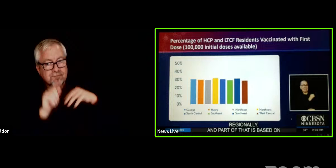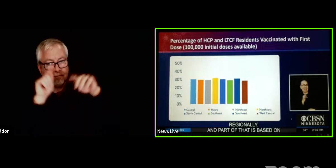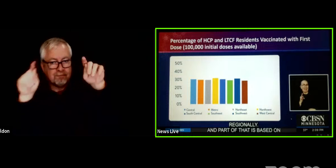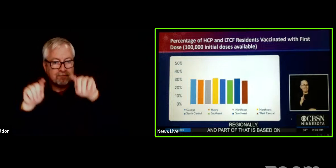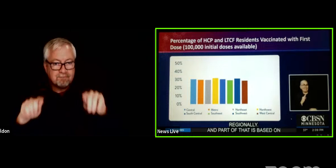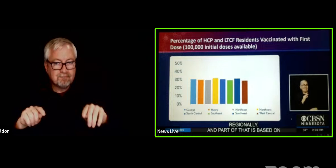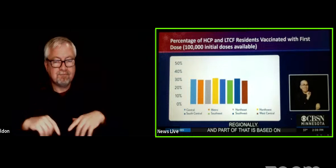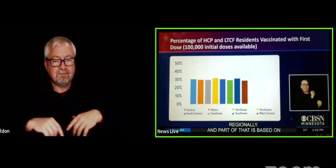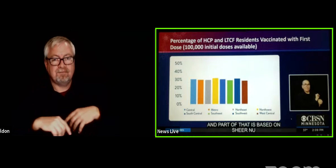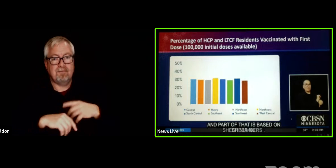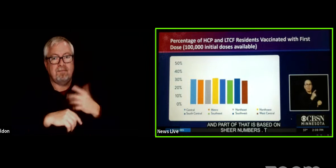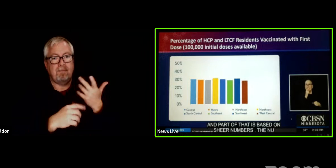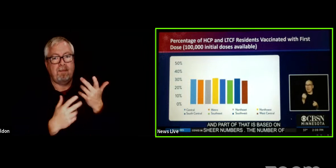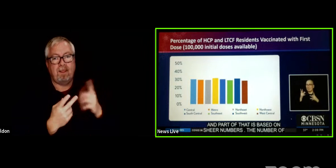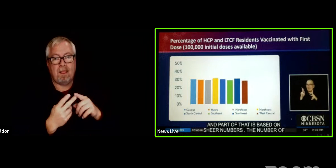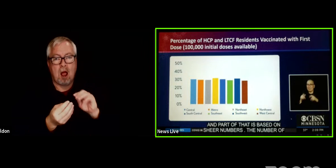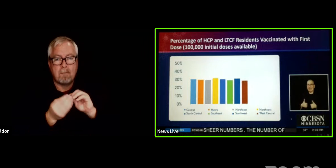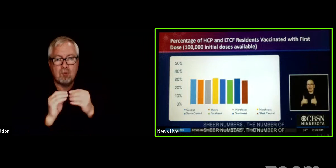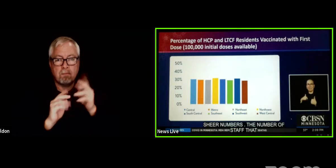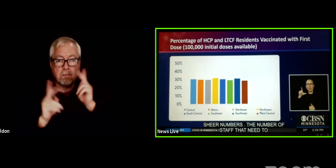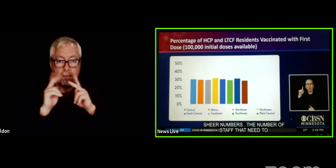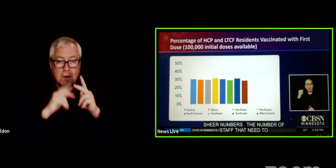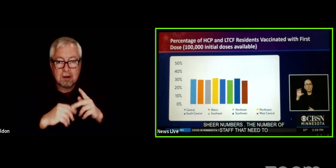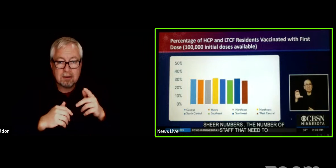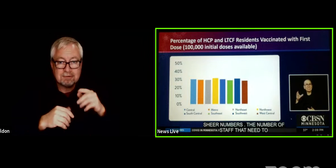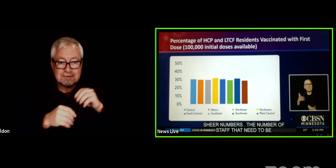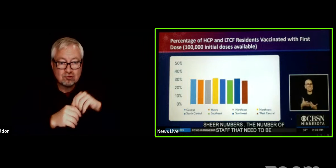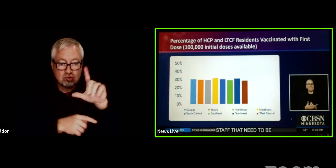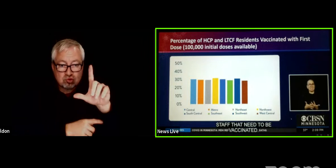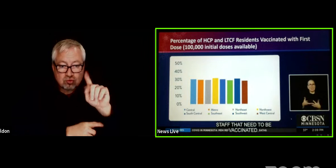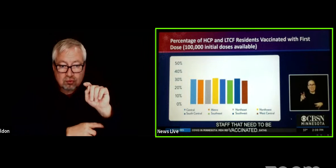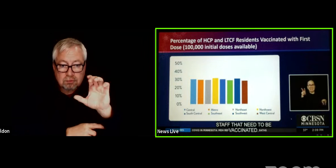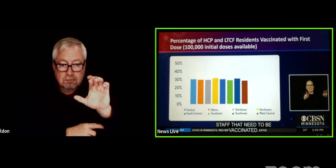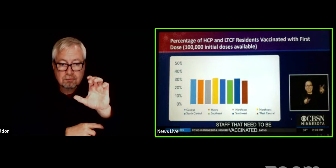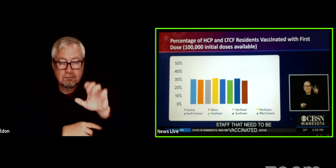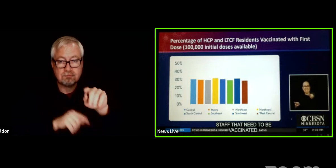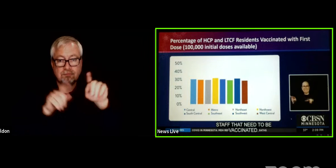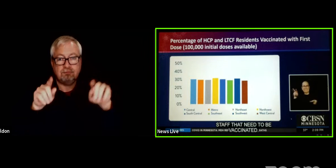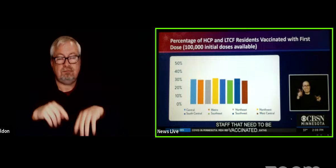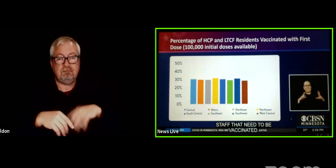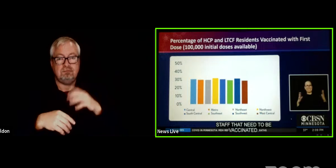BUT ANOTHER FACTOR THAT THEY LOOKED AT WAS THE SOCIAL VULNERABILITY INDEX, AND THIS